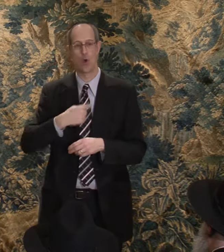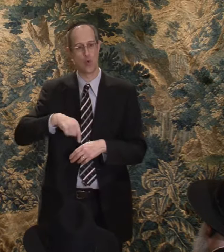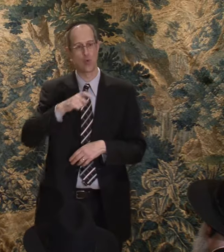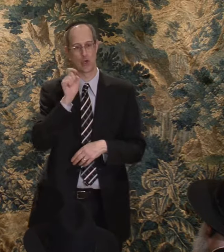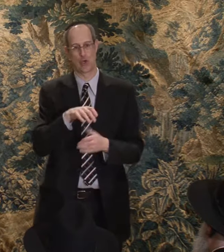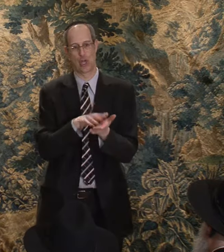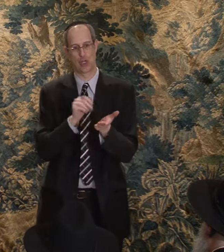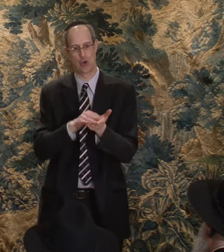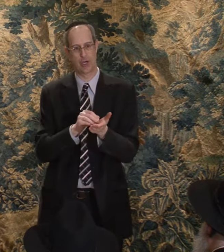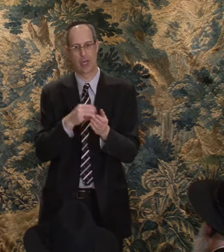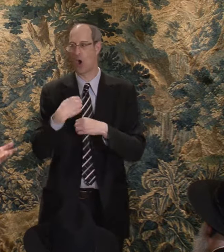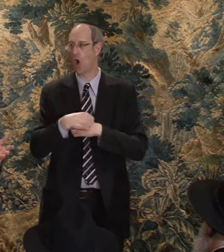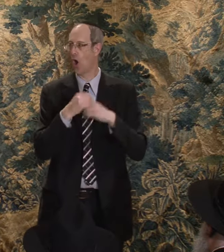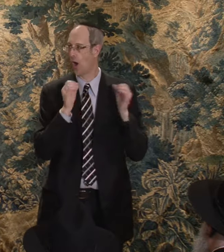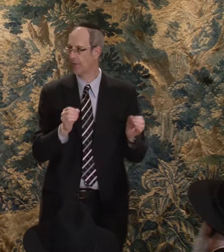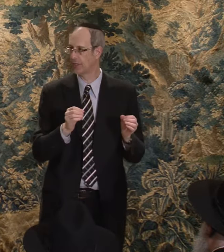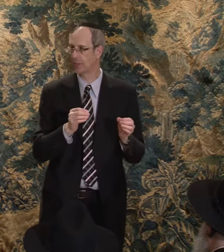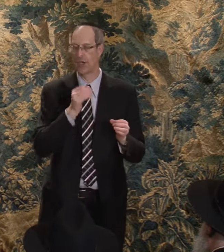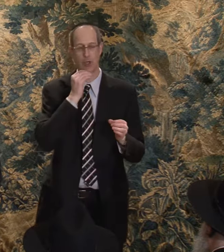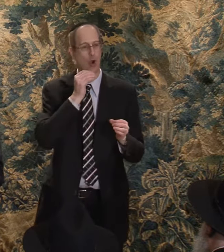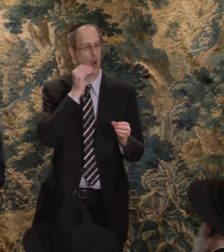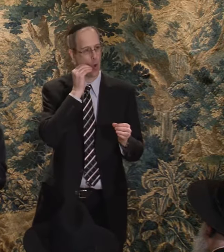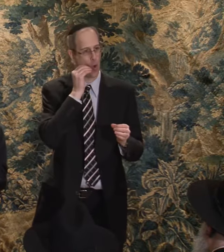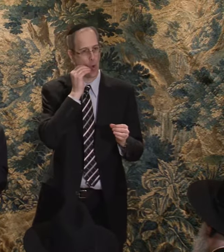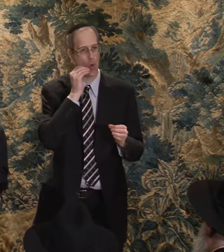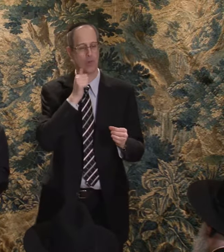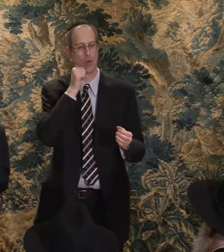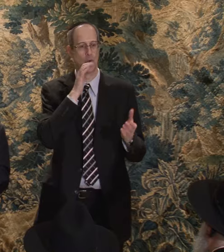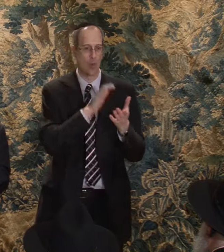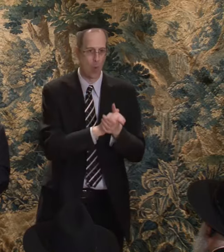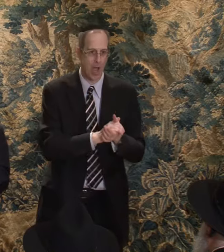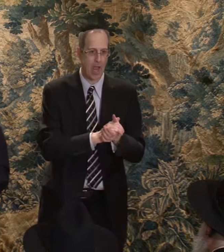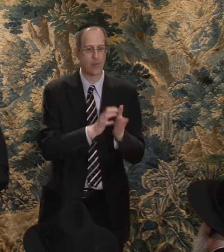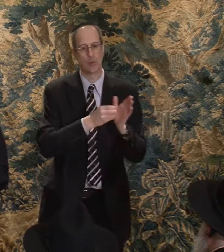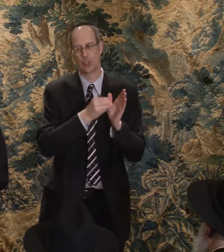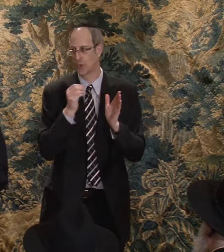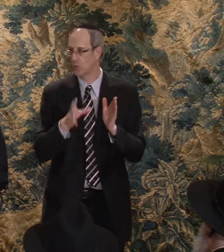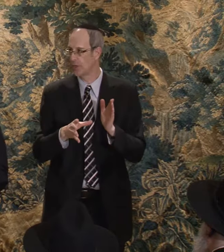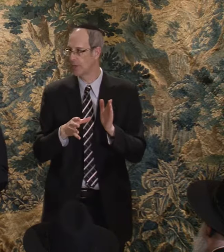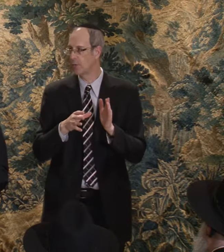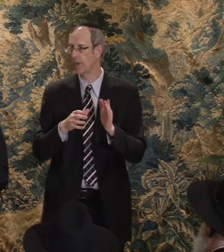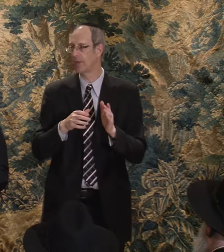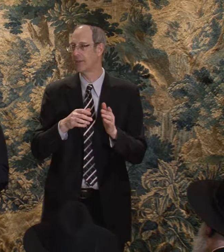offices in our homes with our spouses with our talmidim but our cabooses with